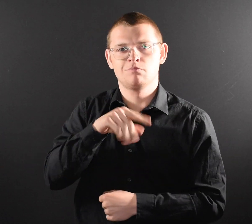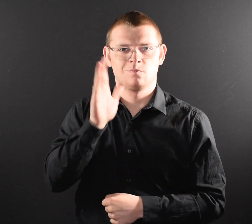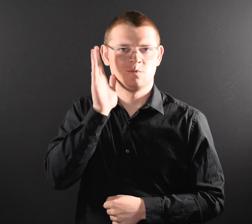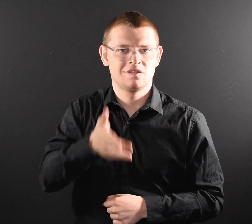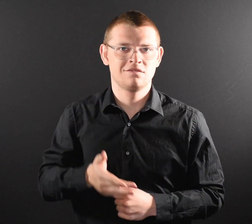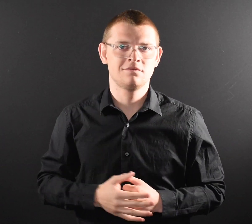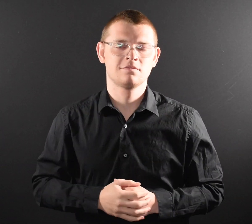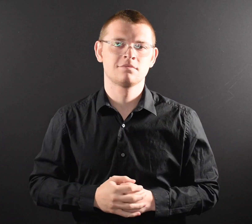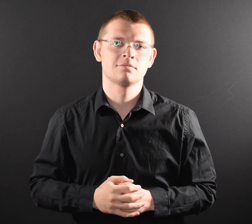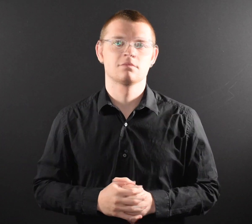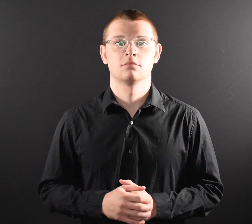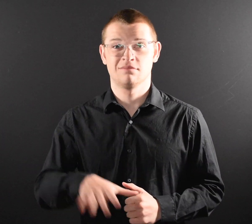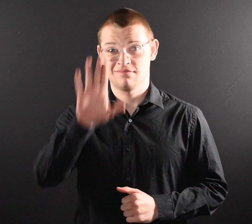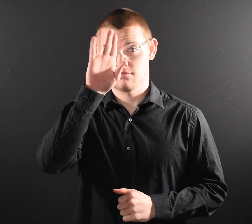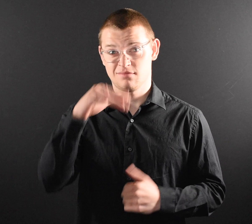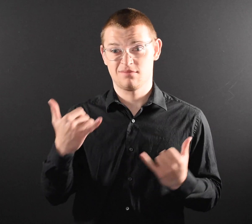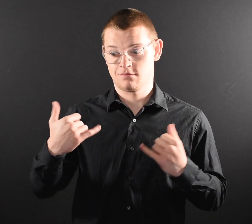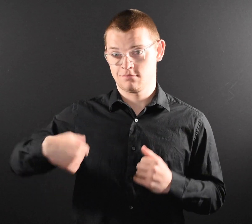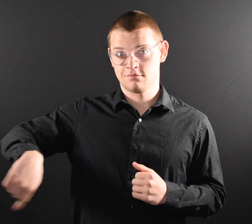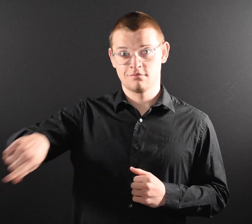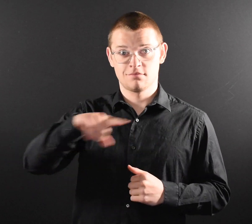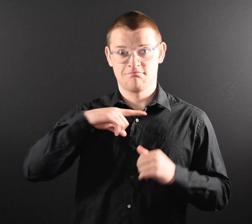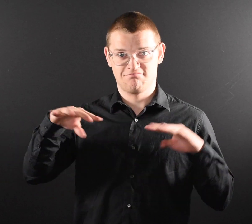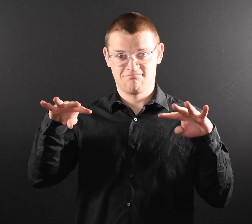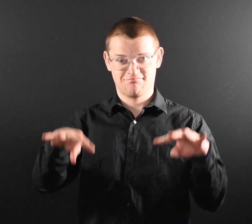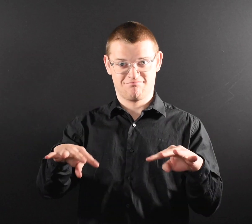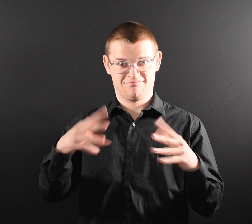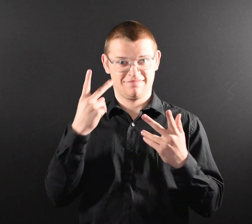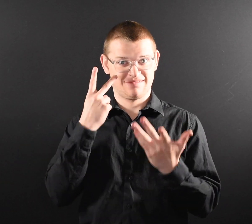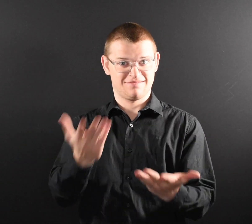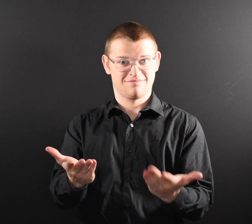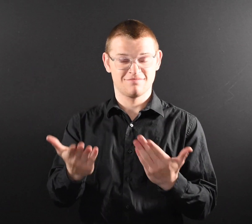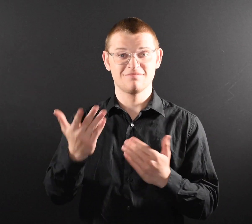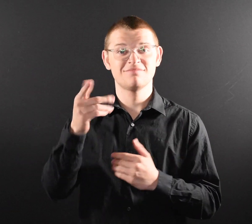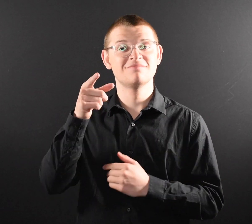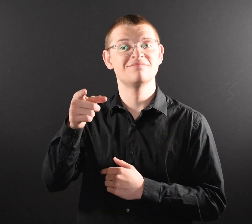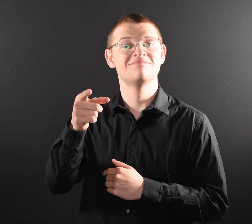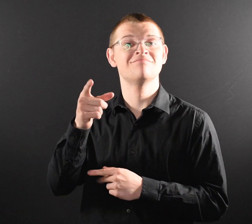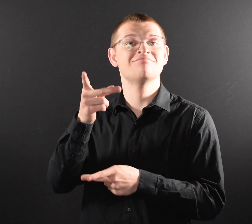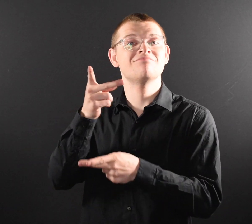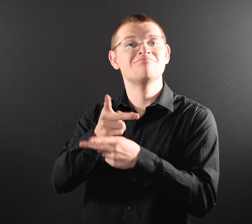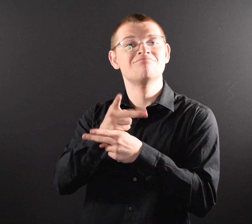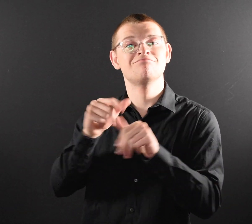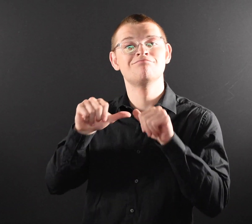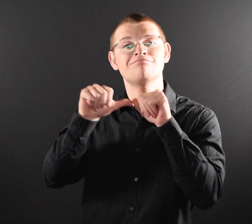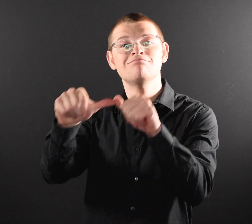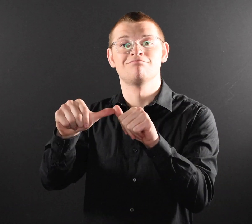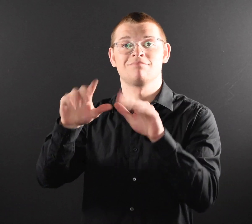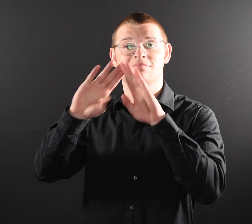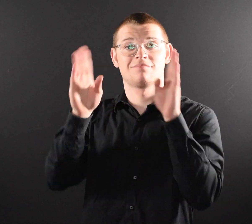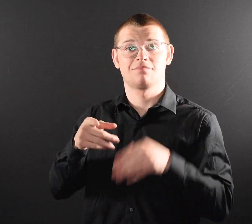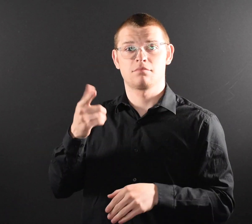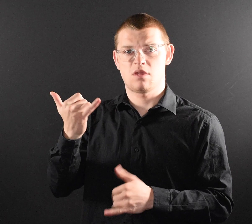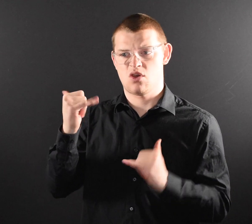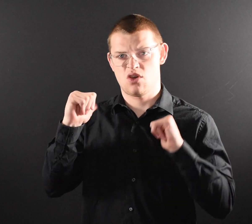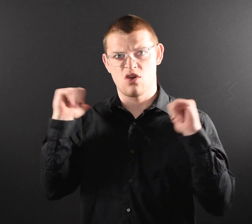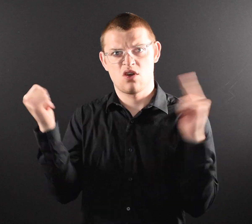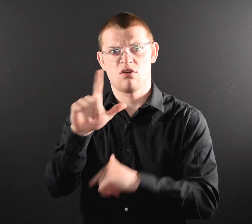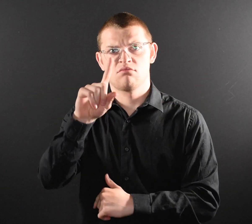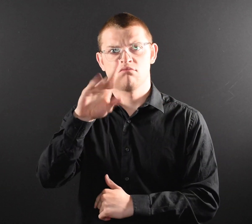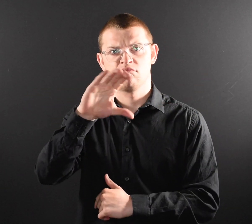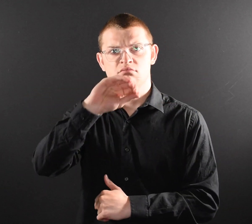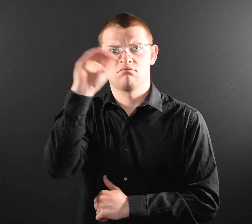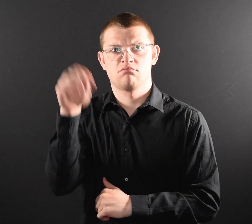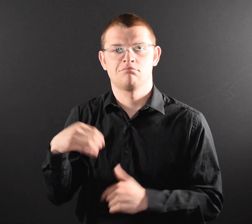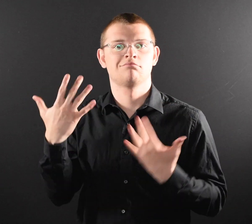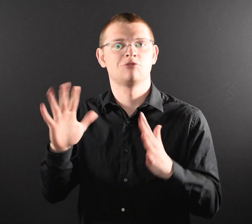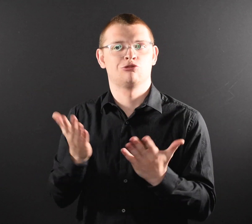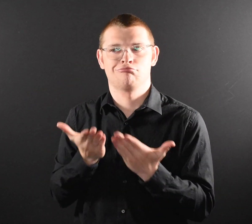o We’re seeing that first-hand. In long-term care, where 100% of residents have